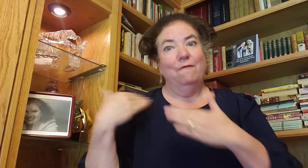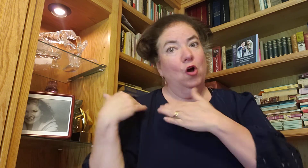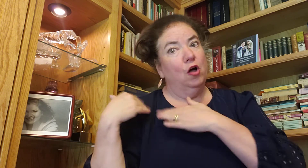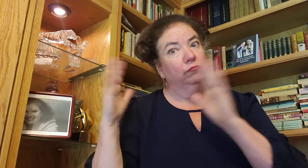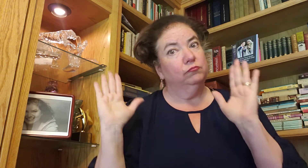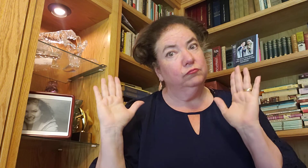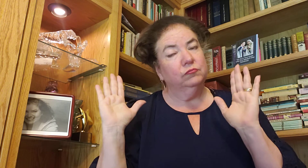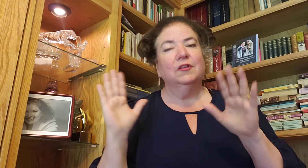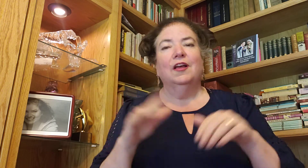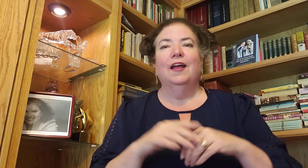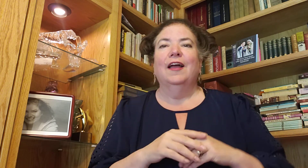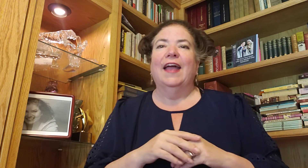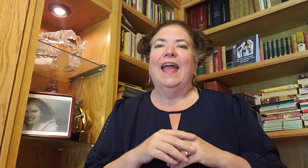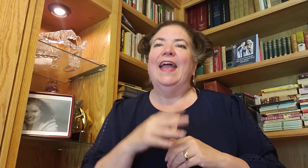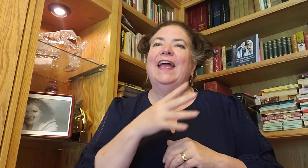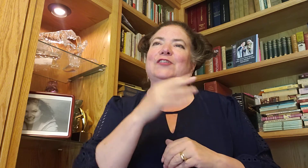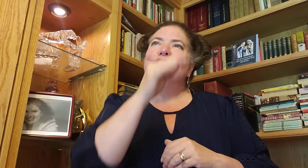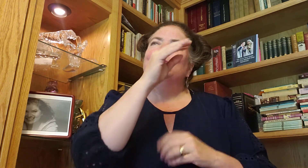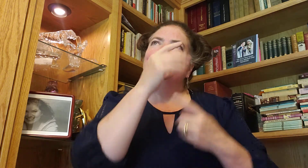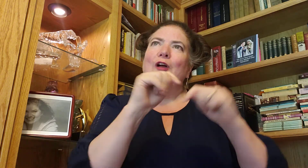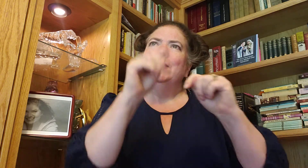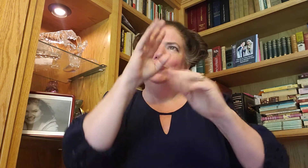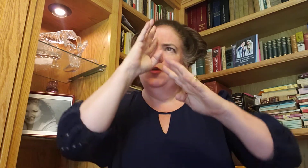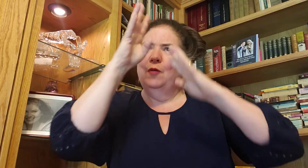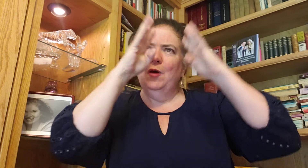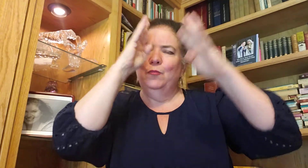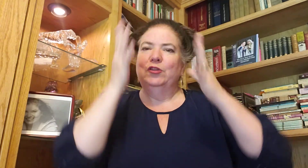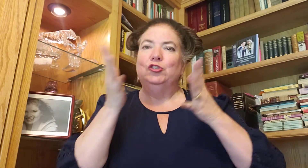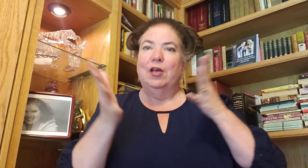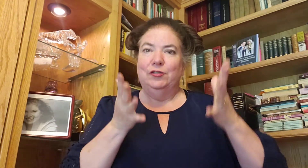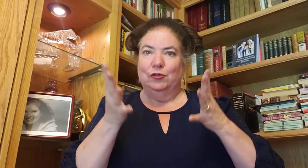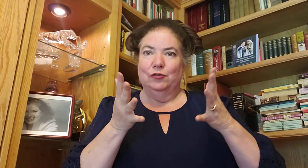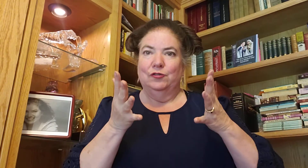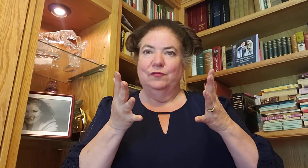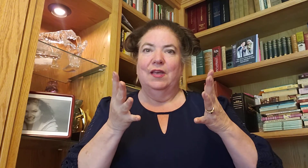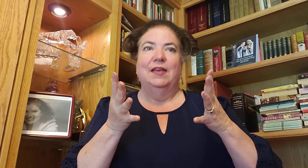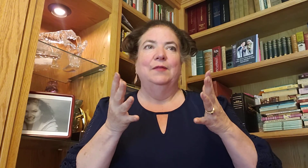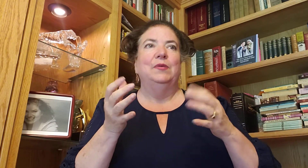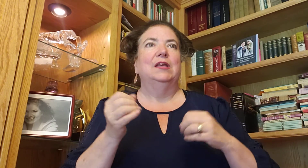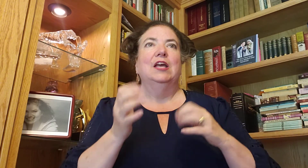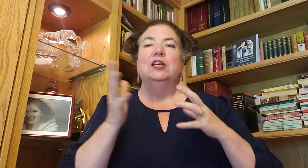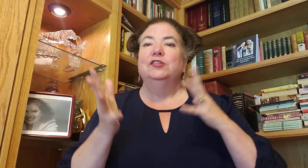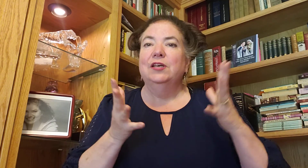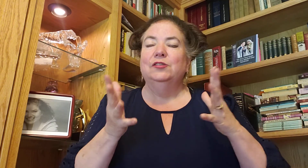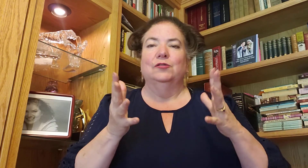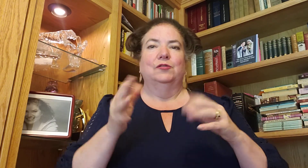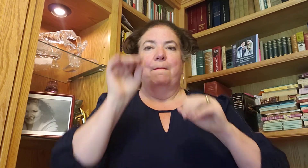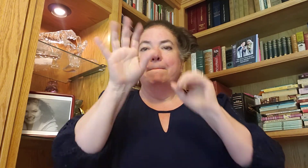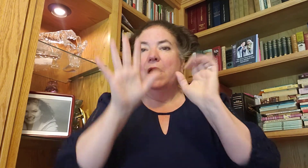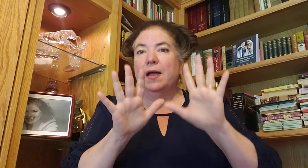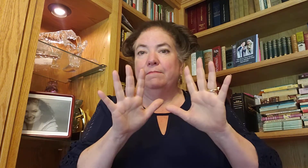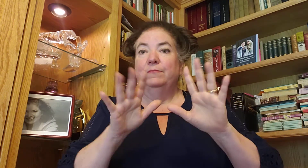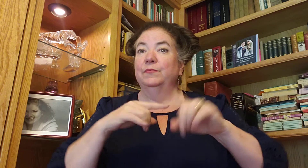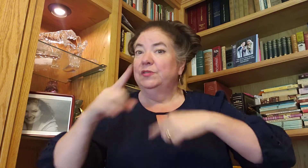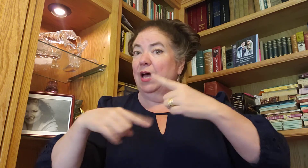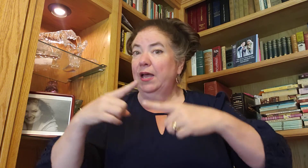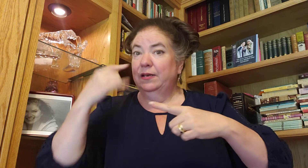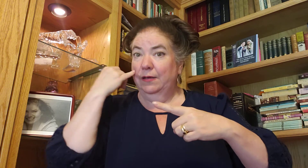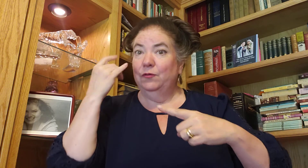fault) and try to come up with gestures. They can be gestures, mime, Sign (if you